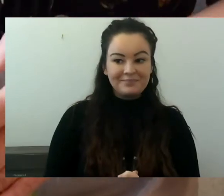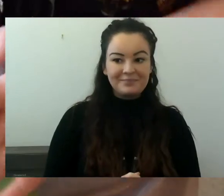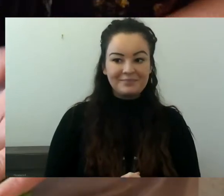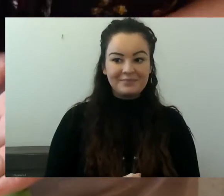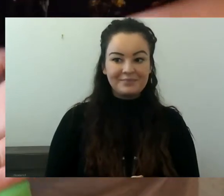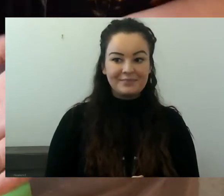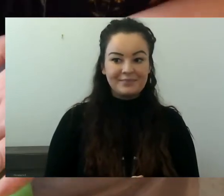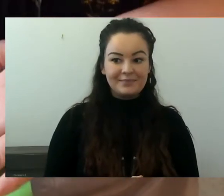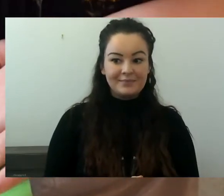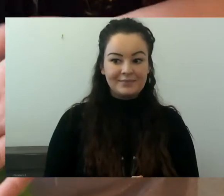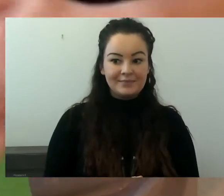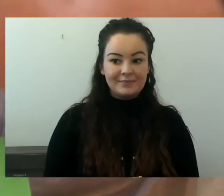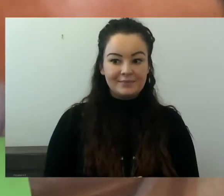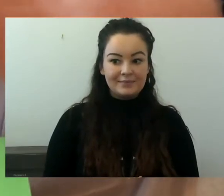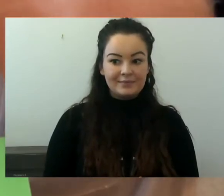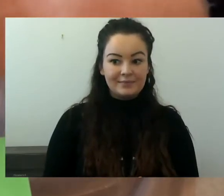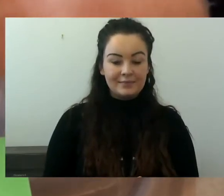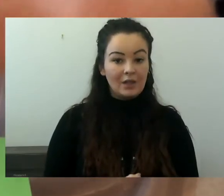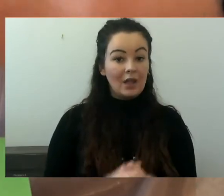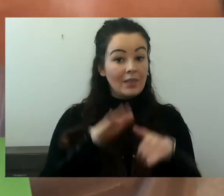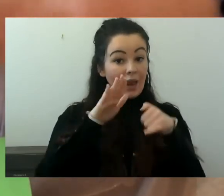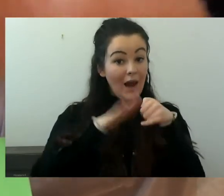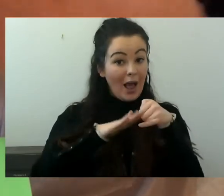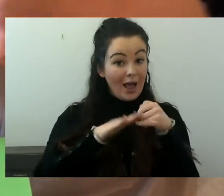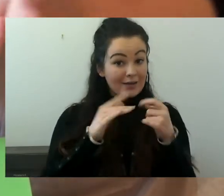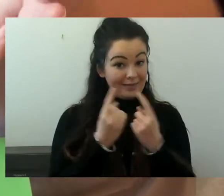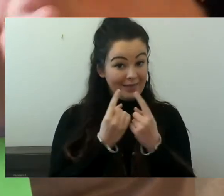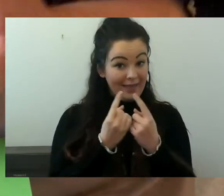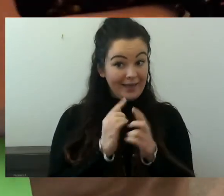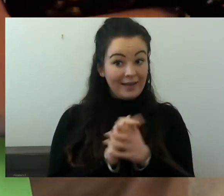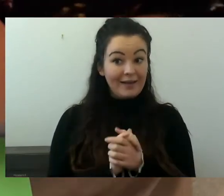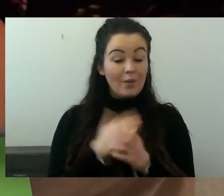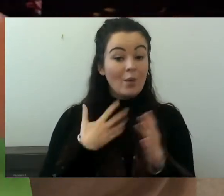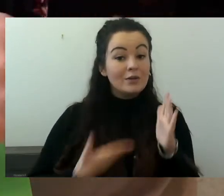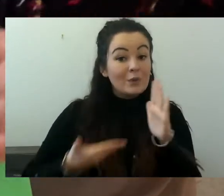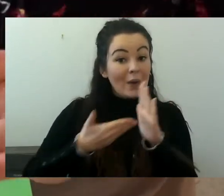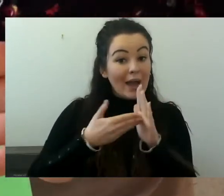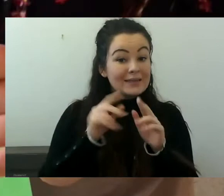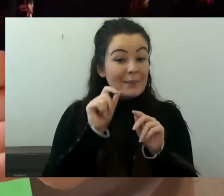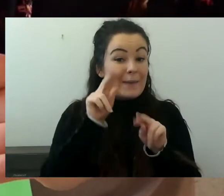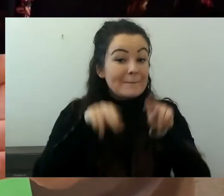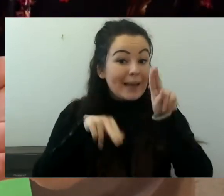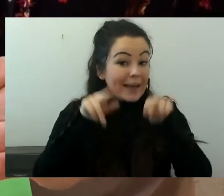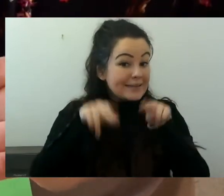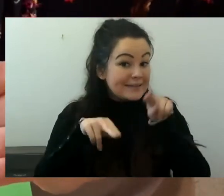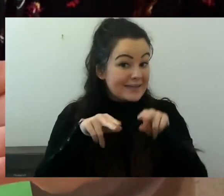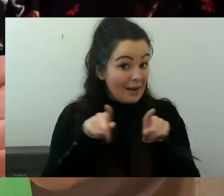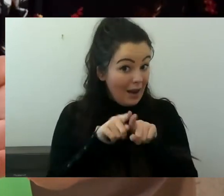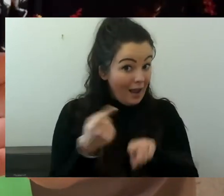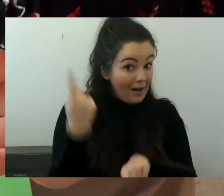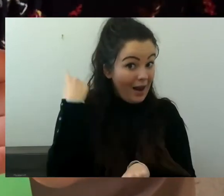There we go and last of all I want to add a bit of painting